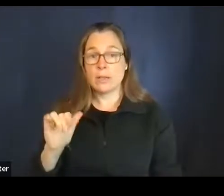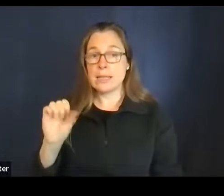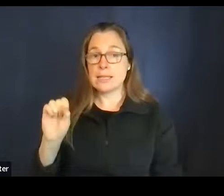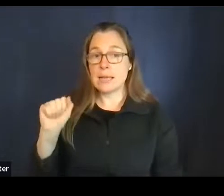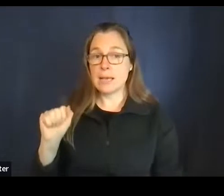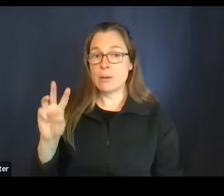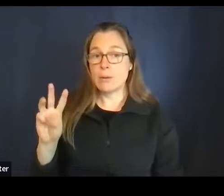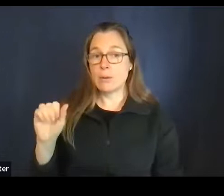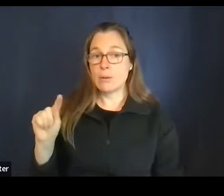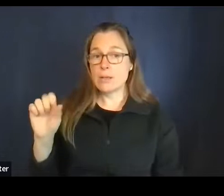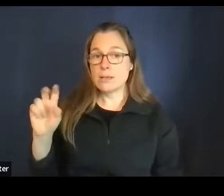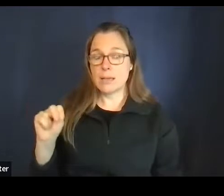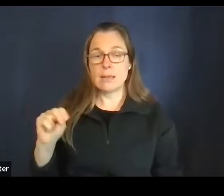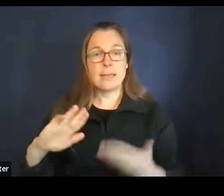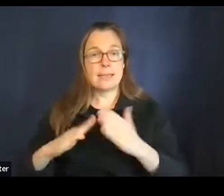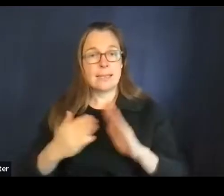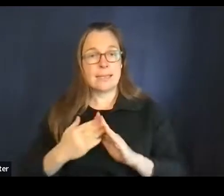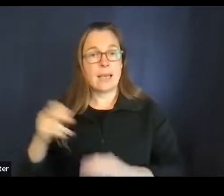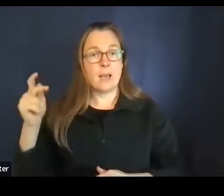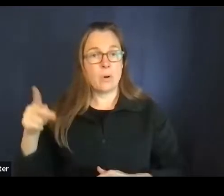the City of Portland's Director of Equity and Human Rights.